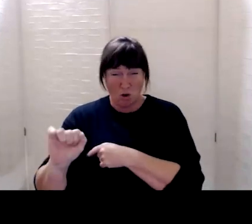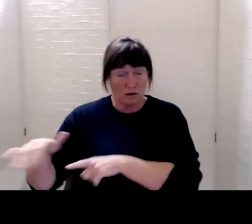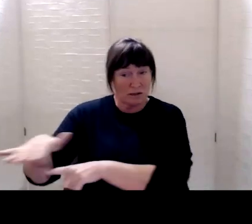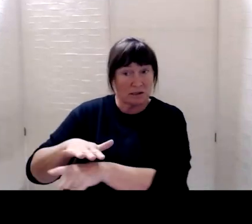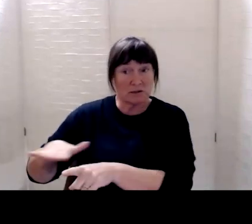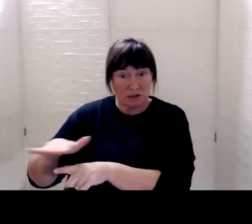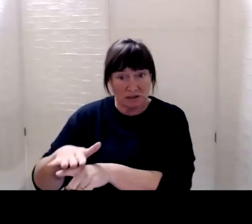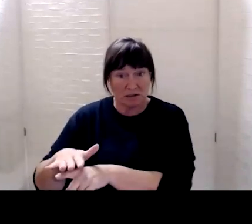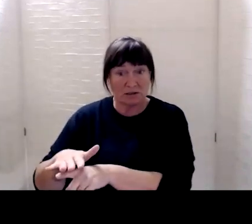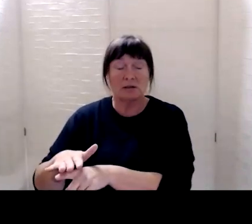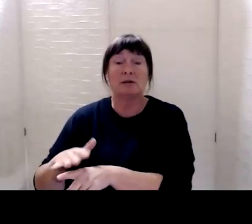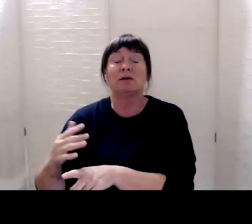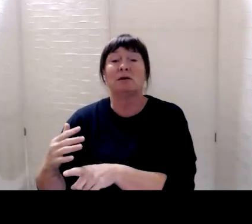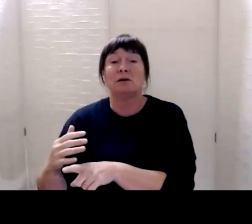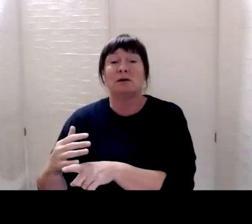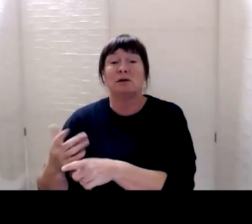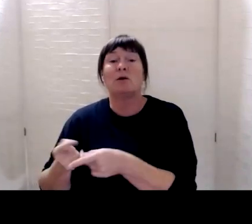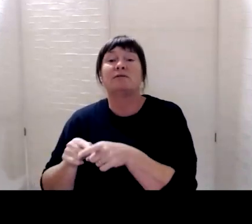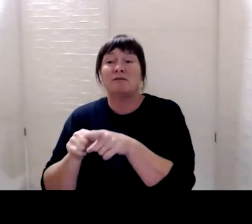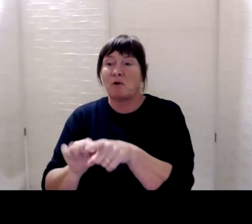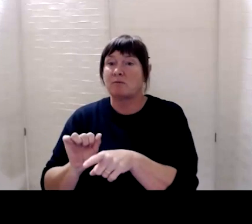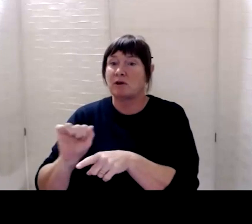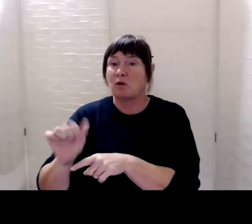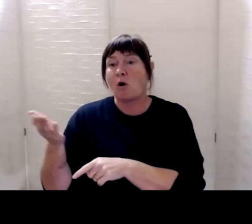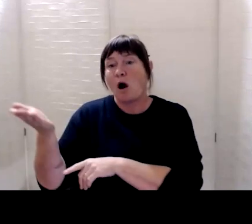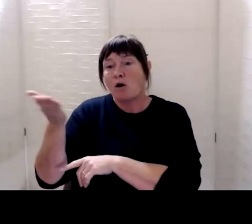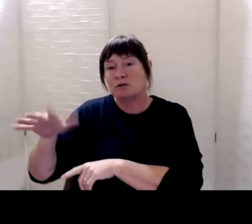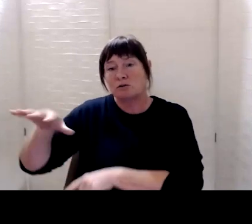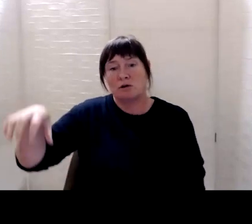you will need to follow this up with your host organisation or through the